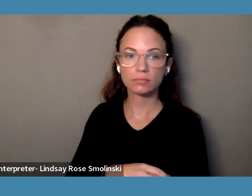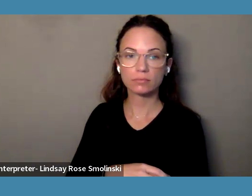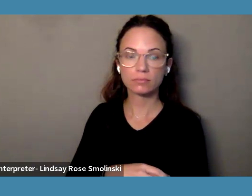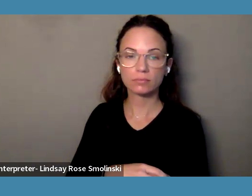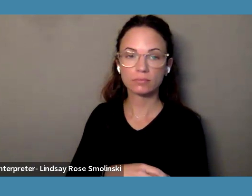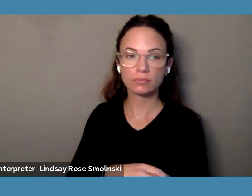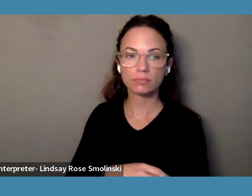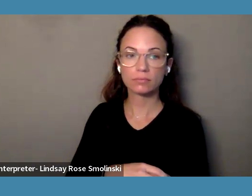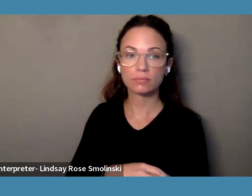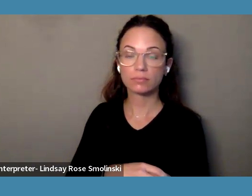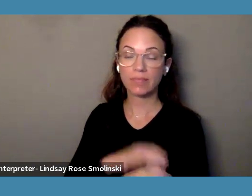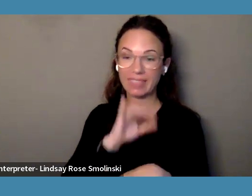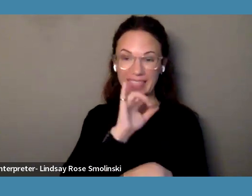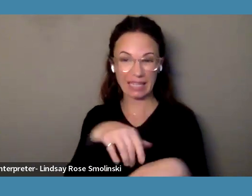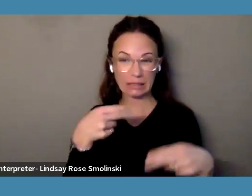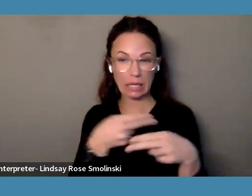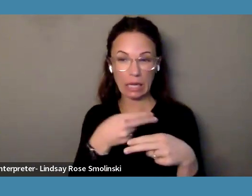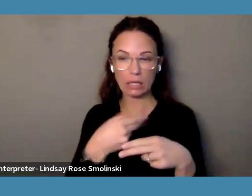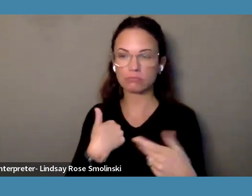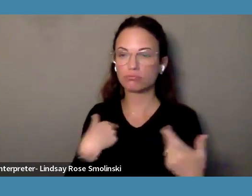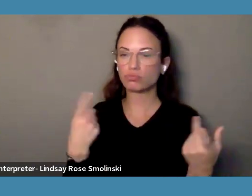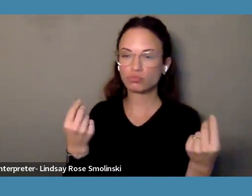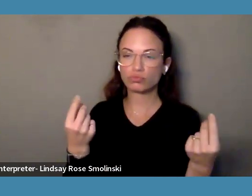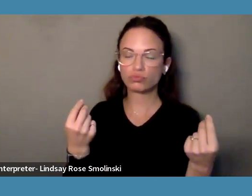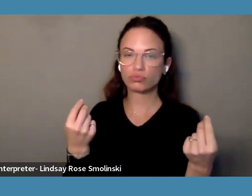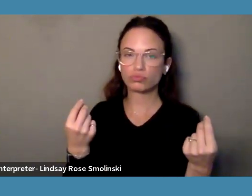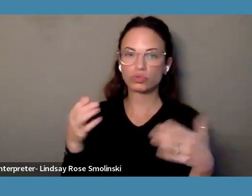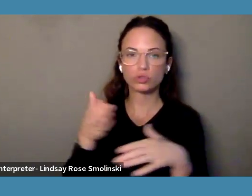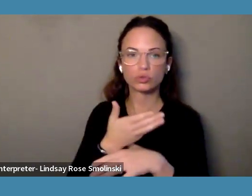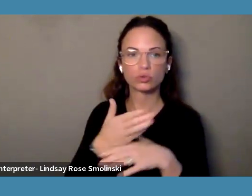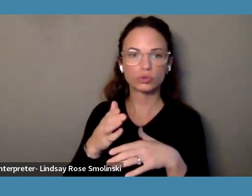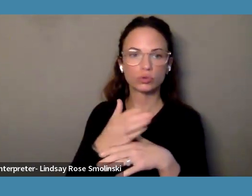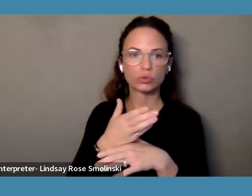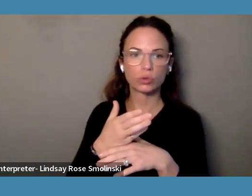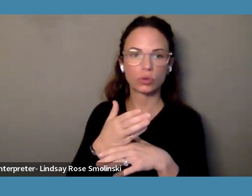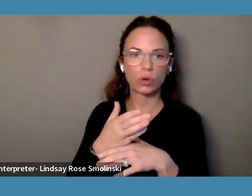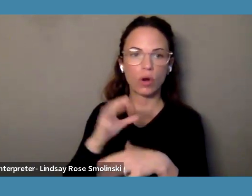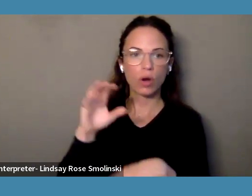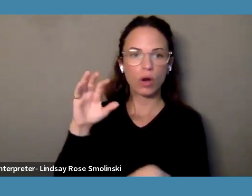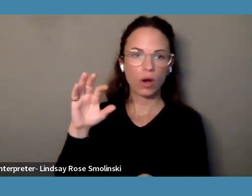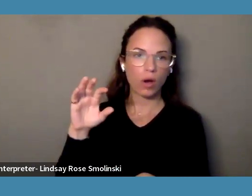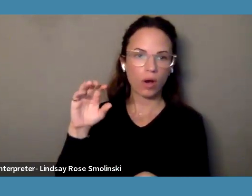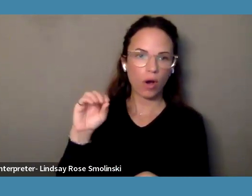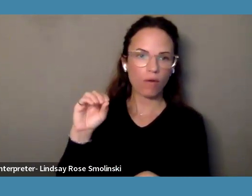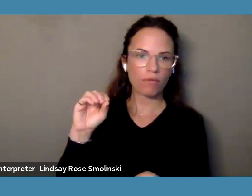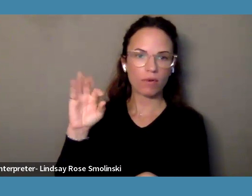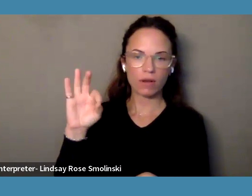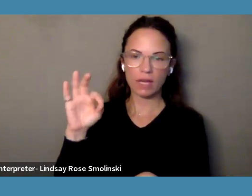And on this slide, I'm just sharing the Office of Fair Hearings contact information.